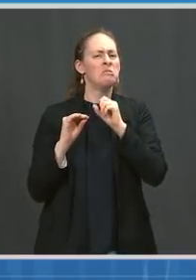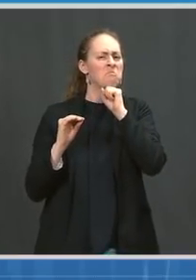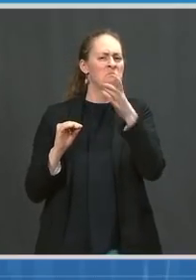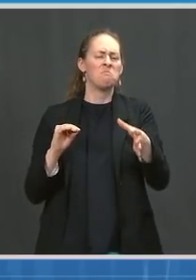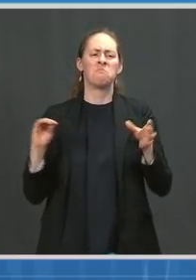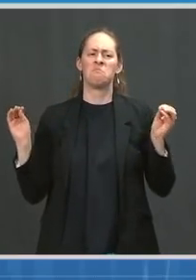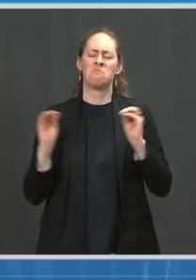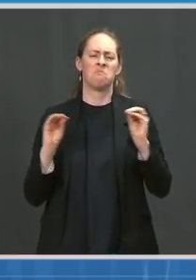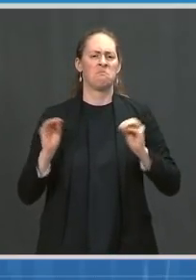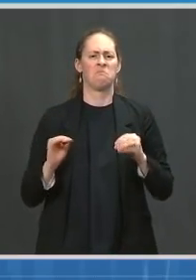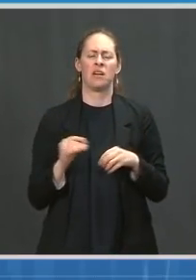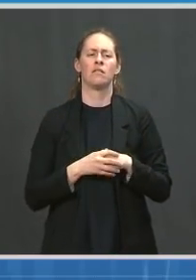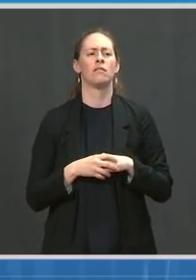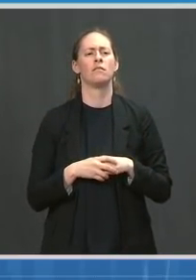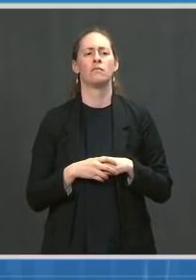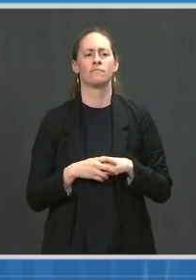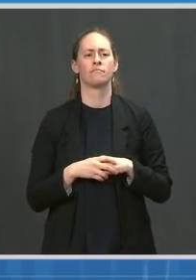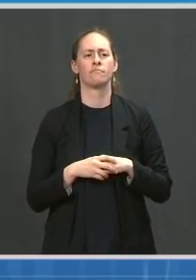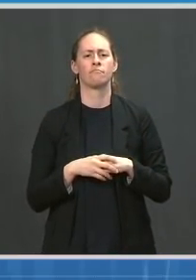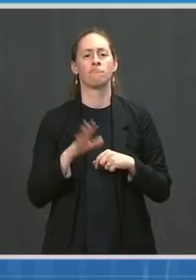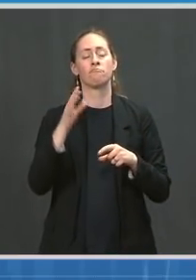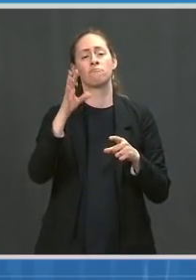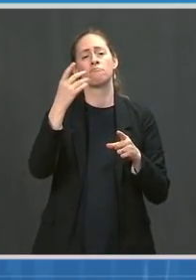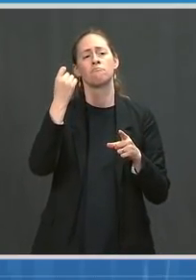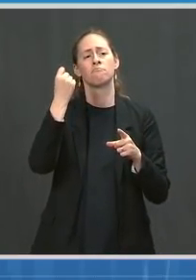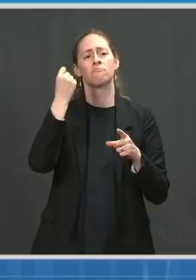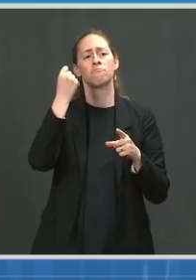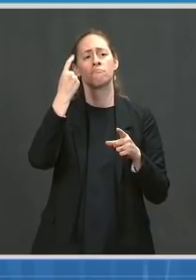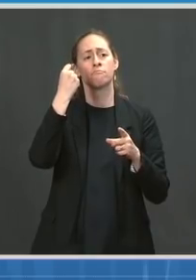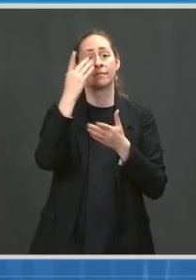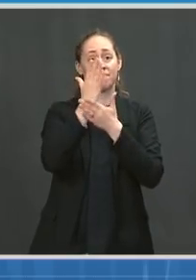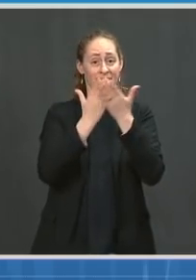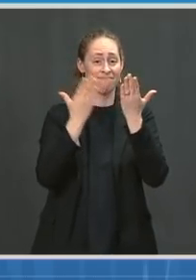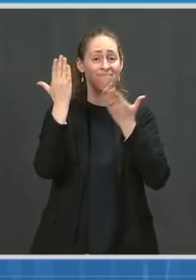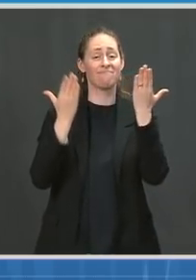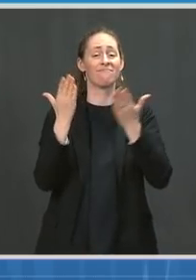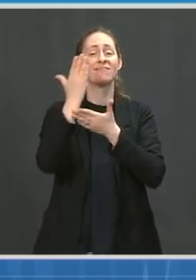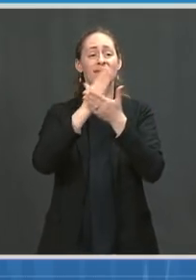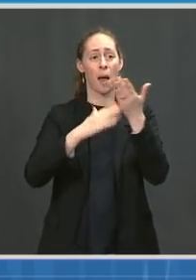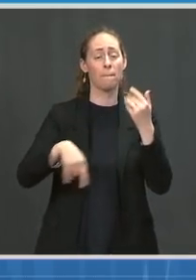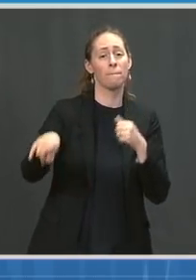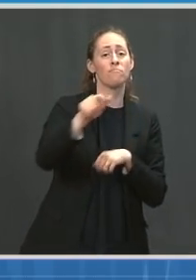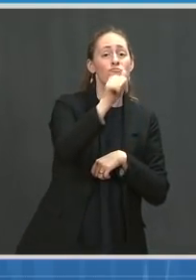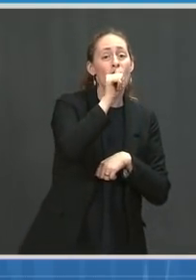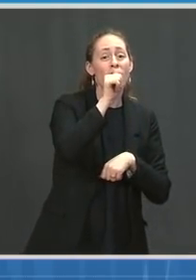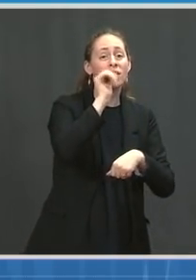As these tools are being considered by the private and not-for-profit sectors, our interest is simple,